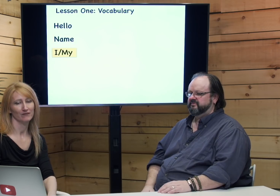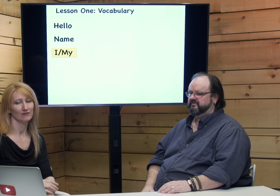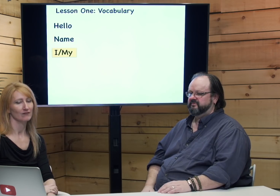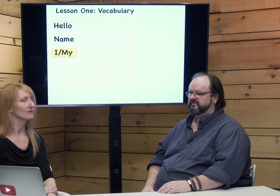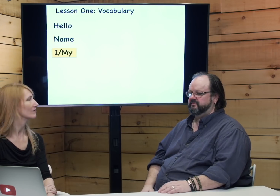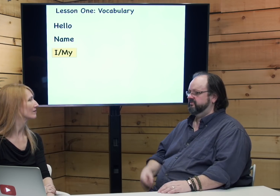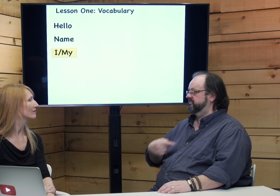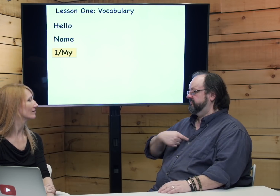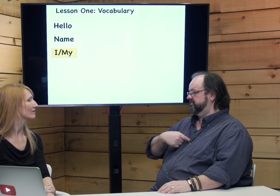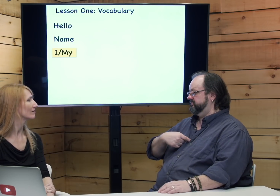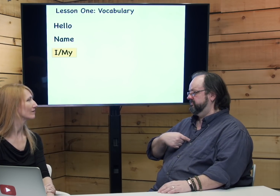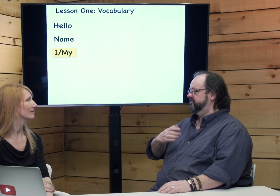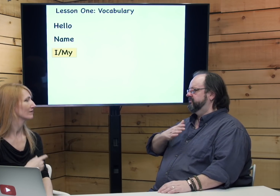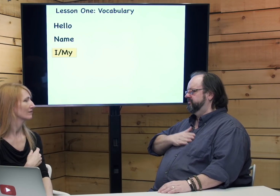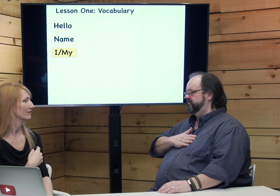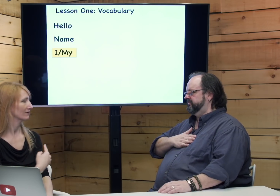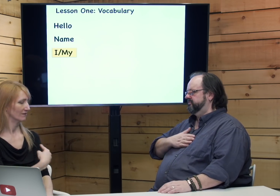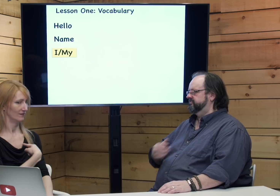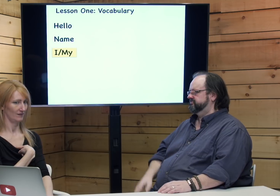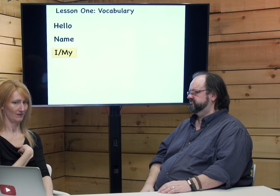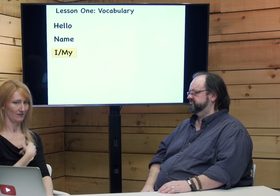I or my